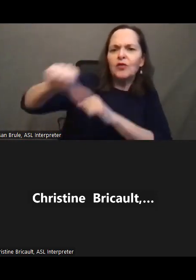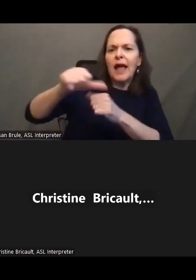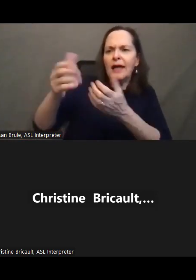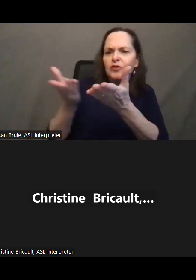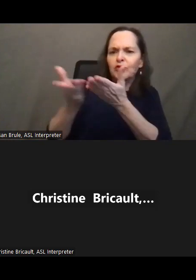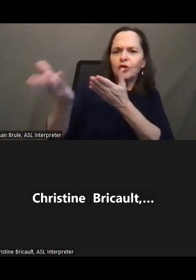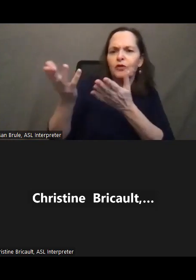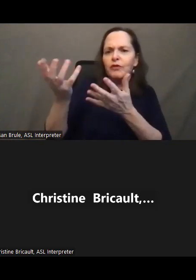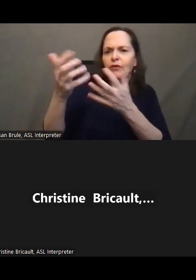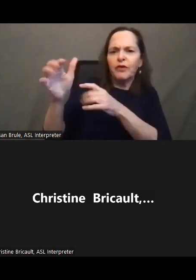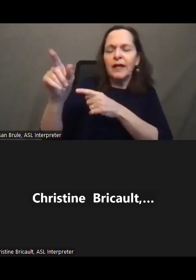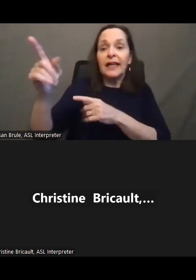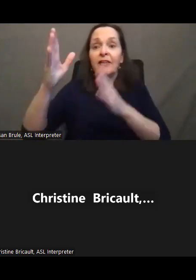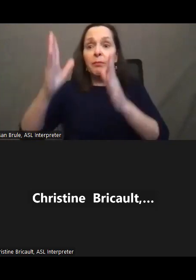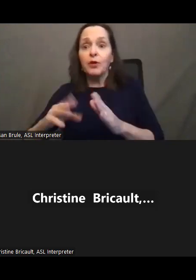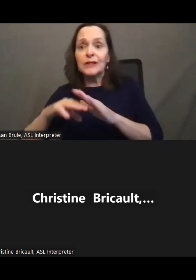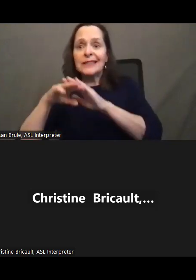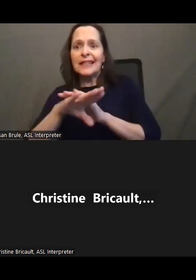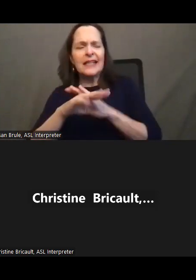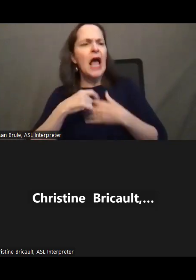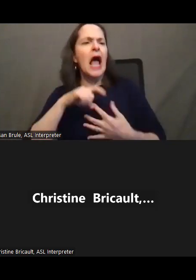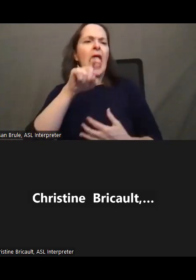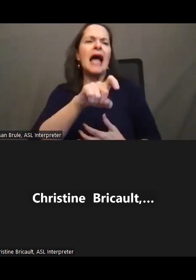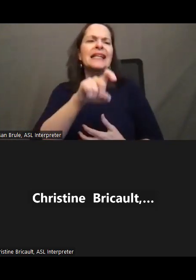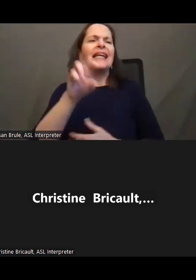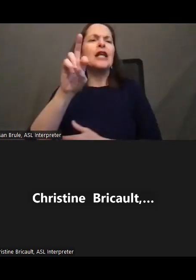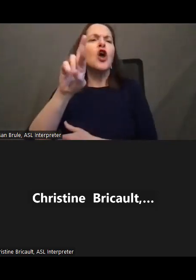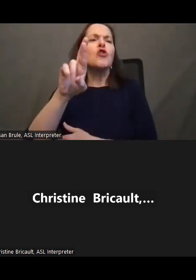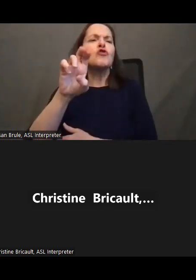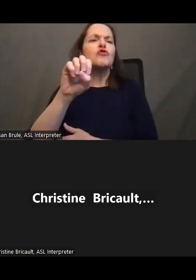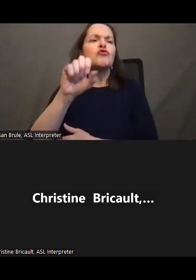accommodations in order to access your state -- sorry, your local government services.